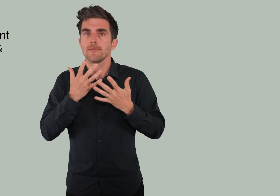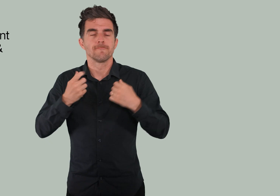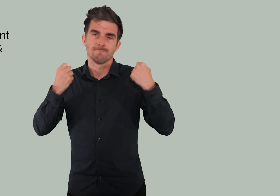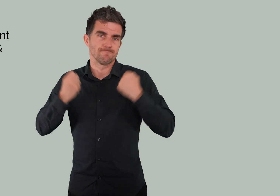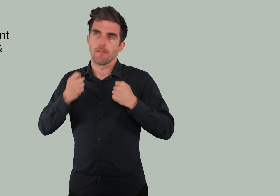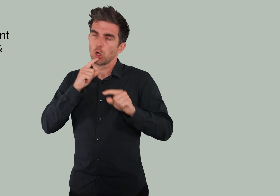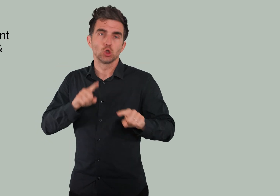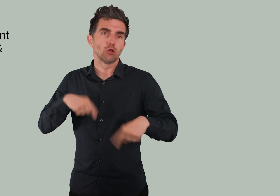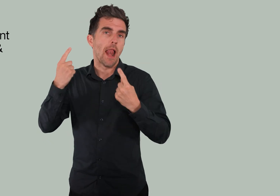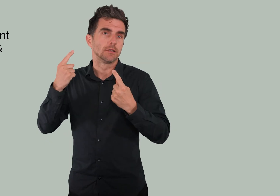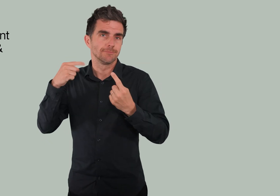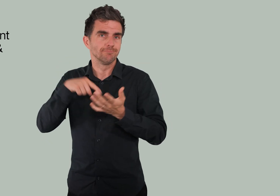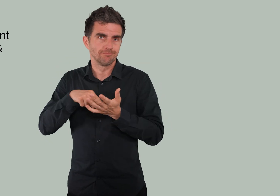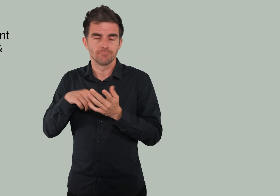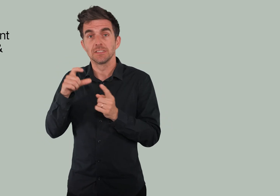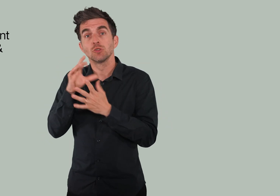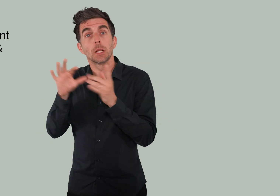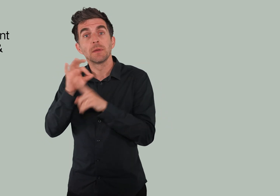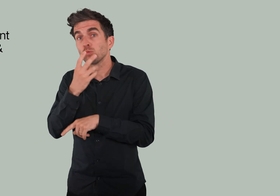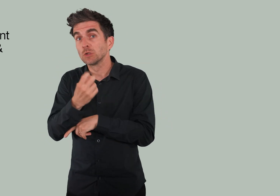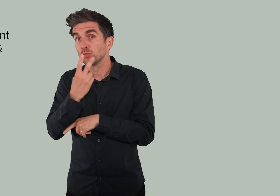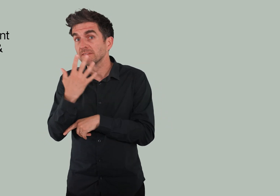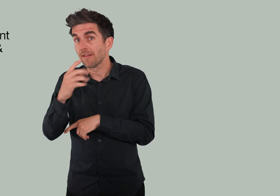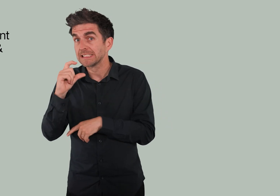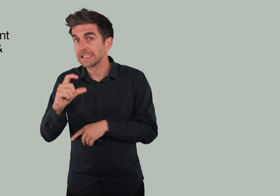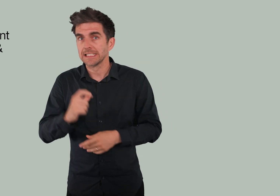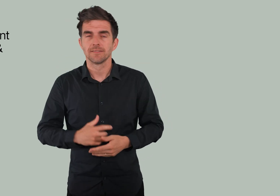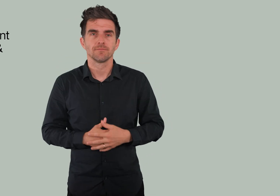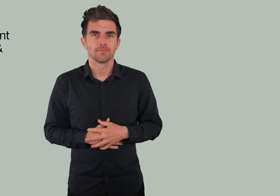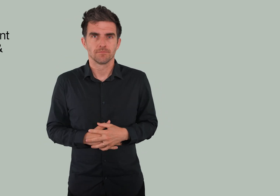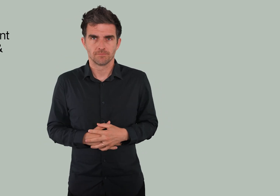which leads them to challenge the decision (DWP, 2025c).